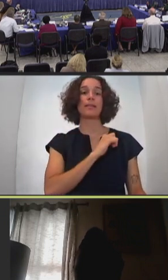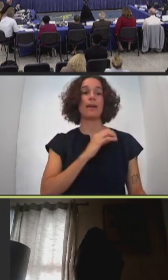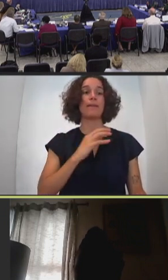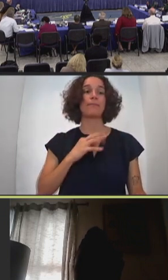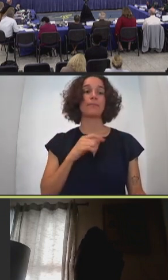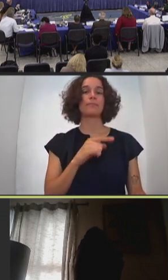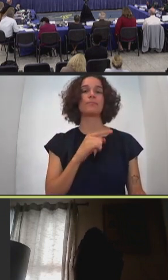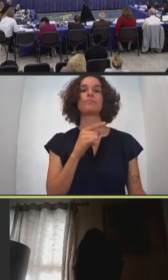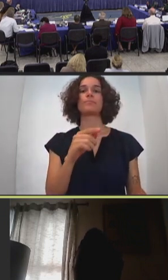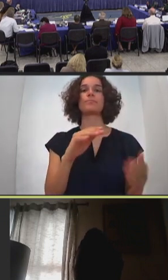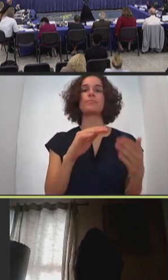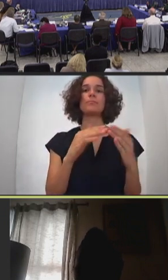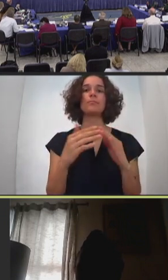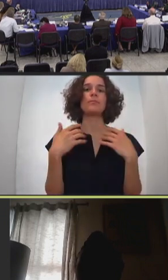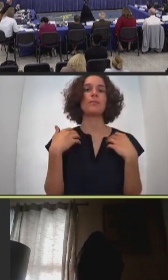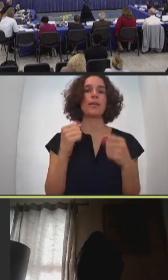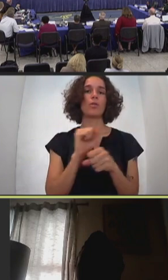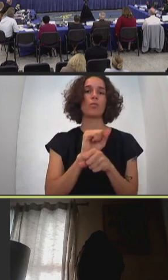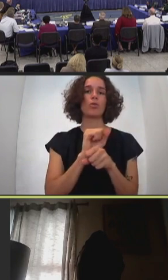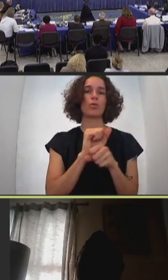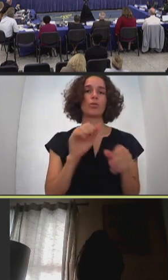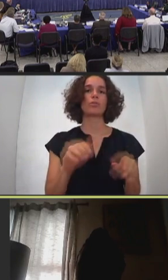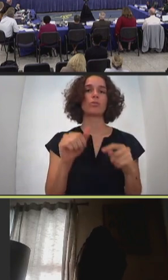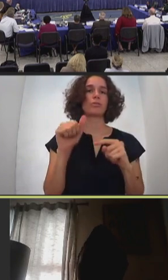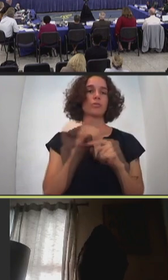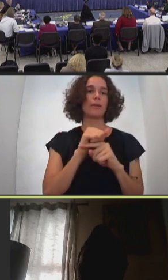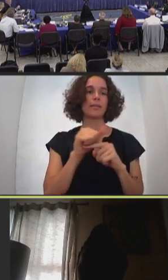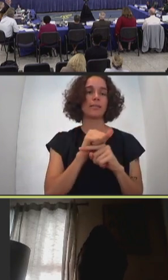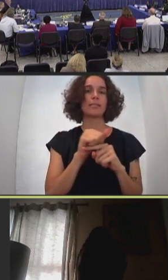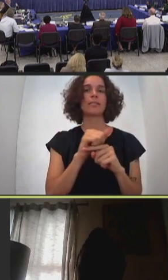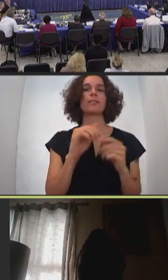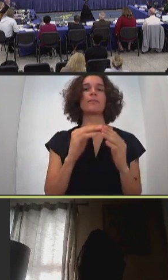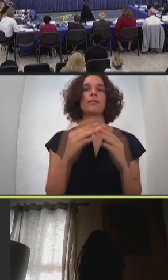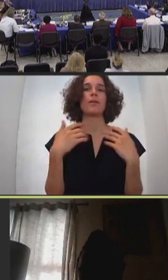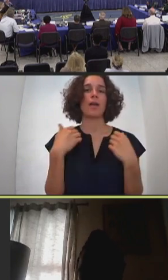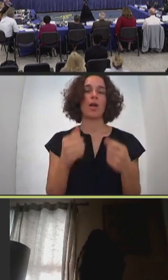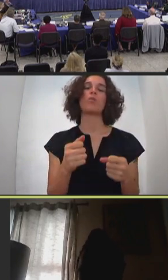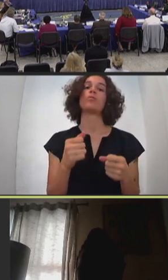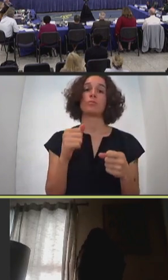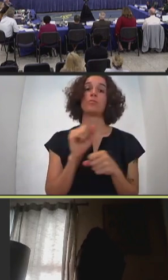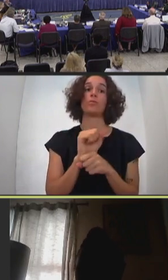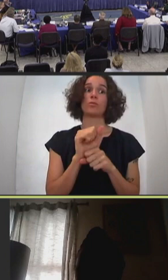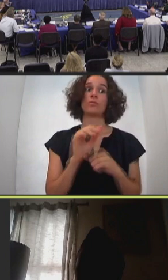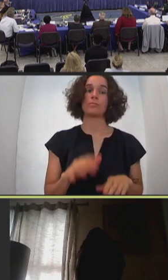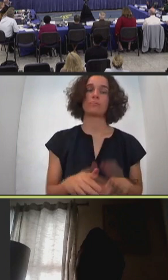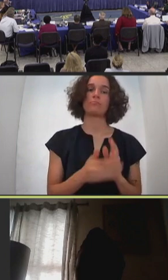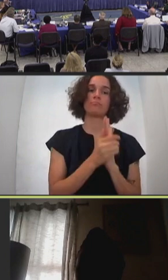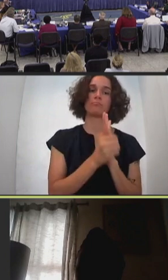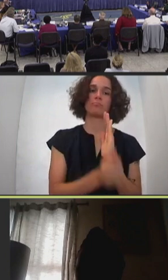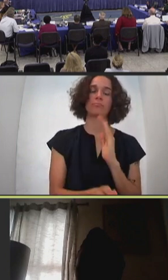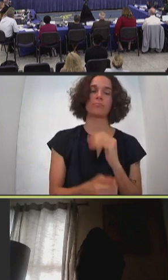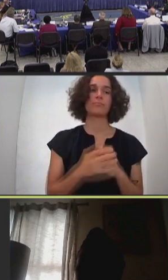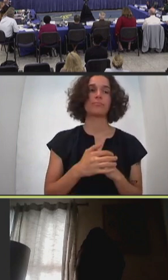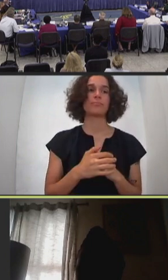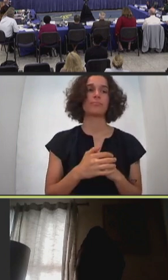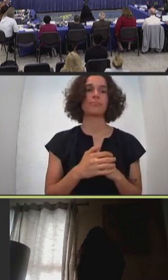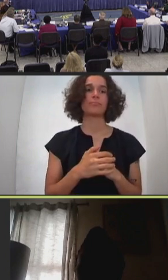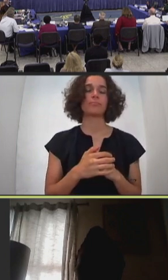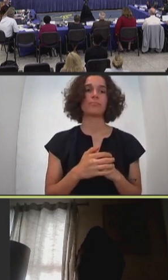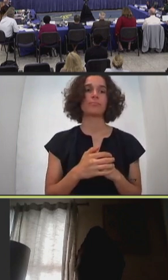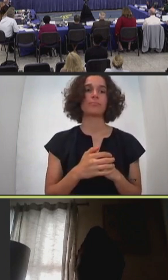health workers, trained community health workers that I'll speak more in details in